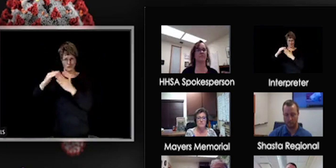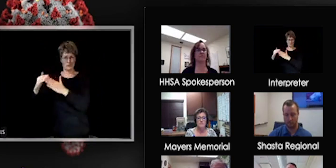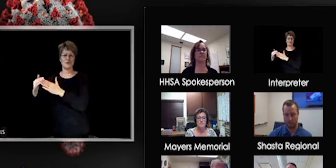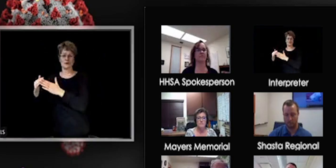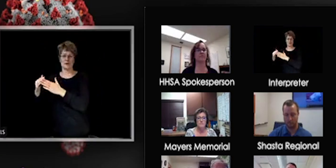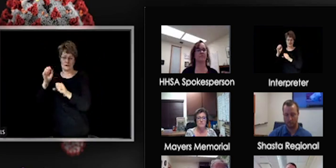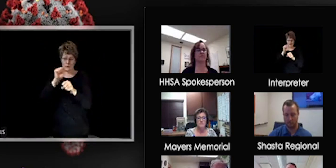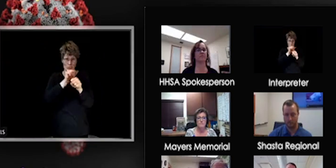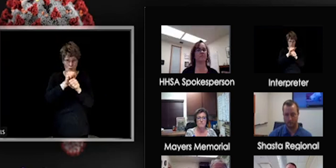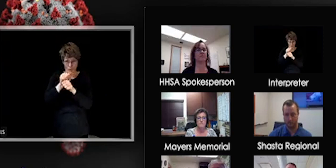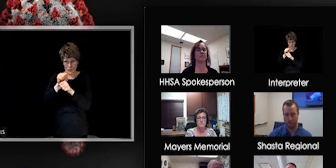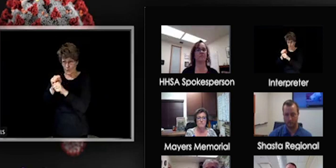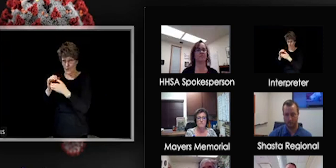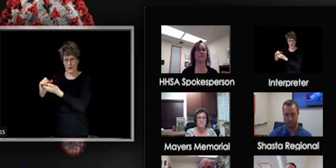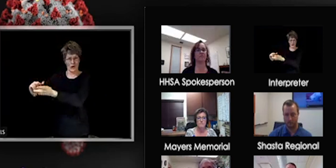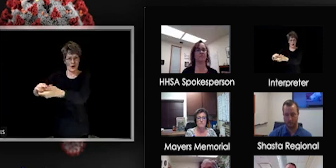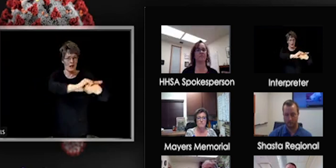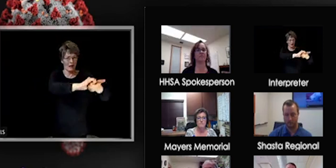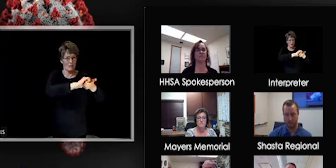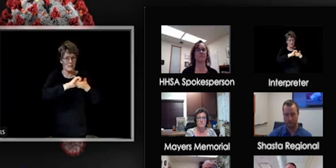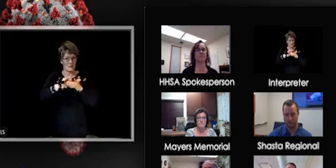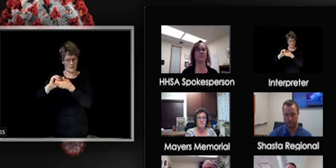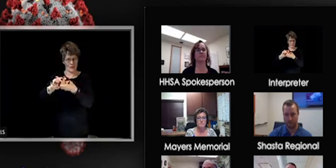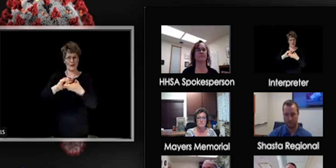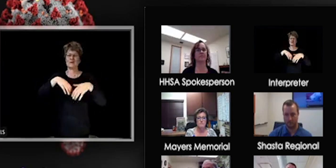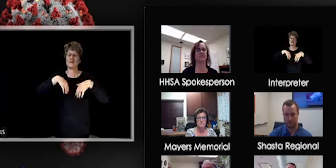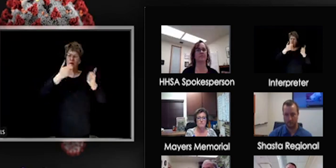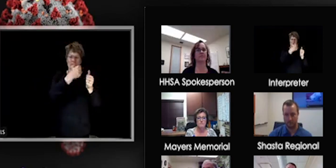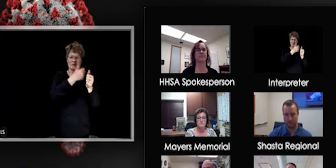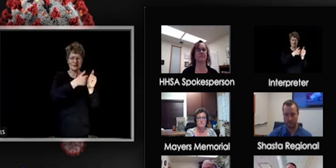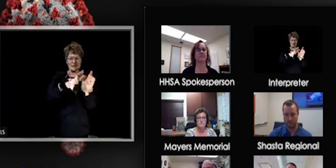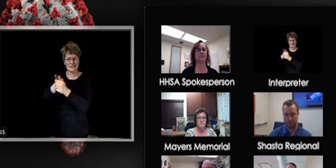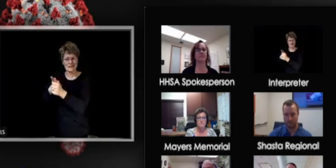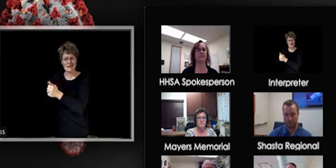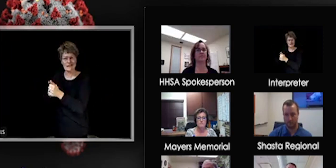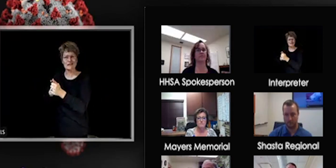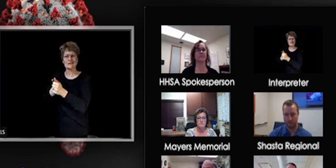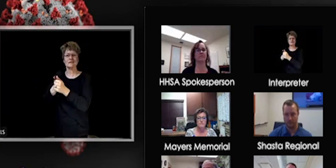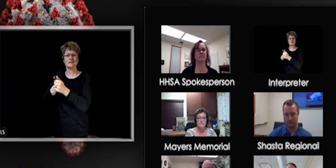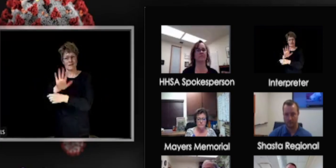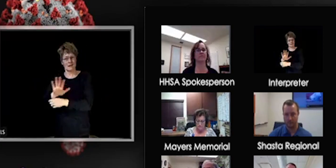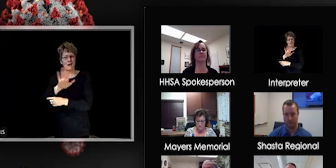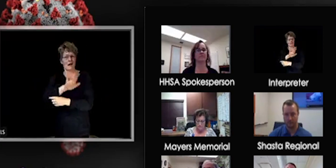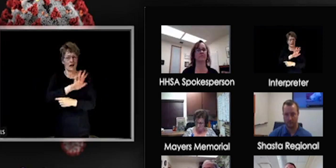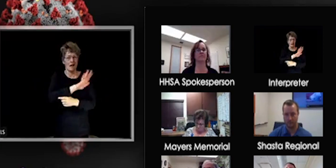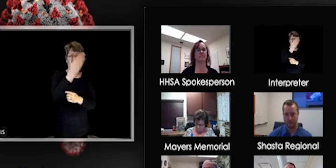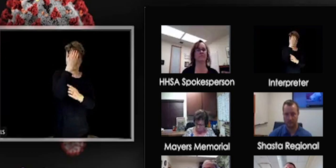they can have plans in place and how to do it safely. And we would share that wide and